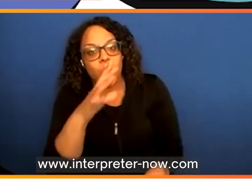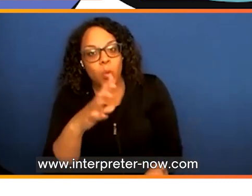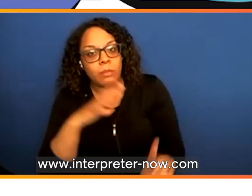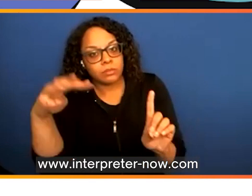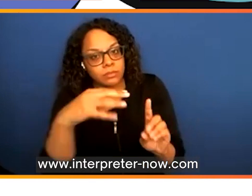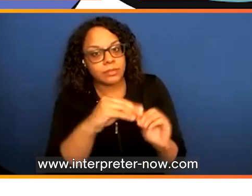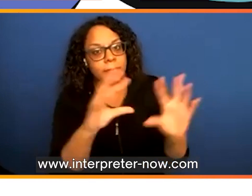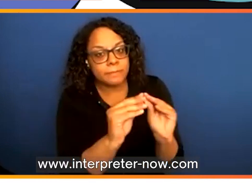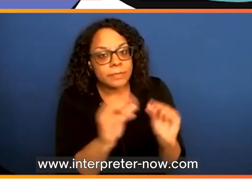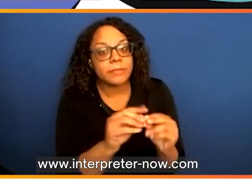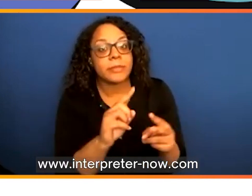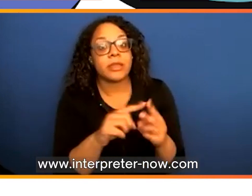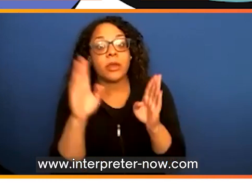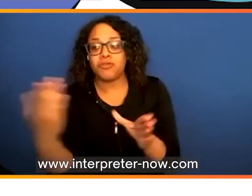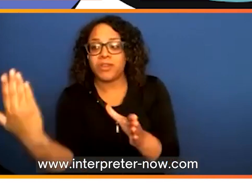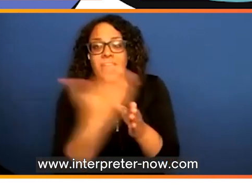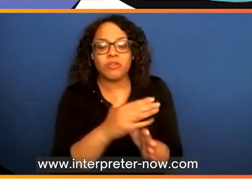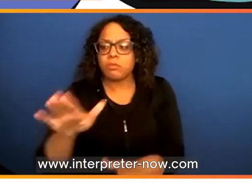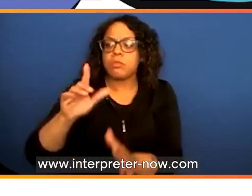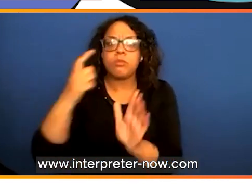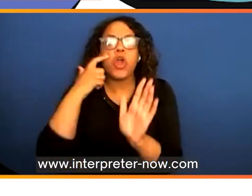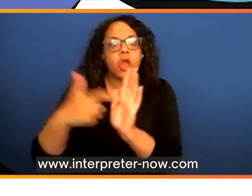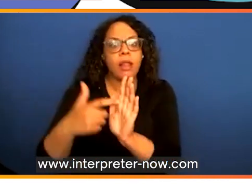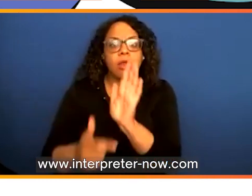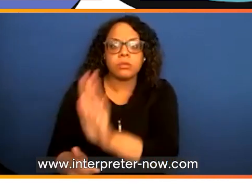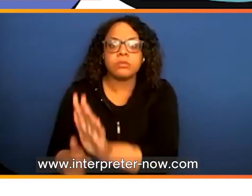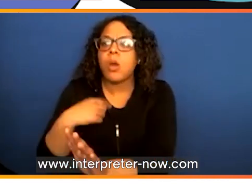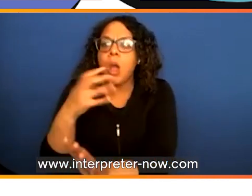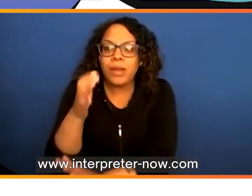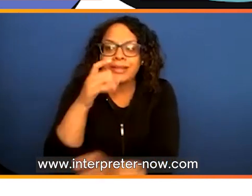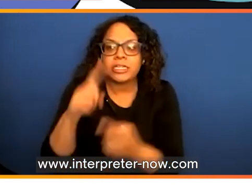You may say the wrong thing at the wrong time at the wrong place in the wrong tone. Again,